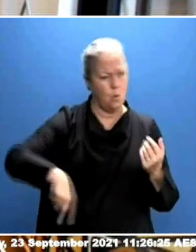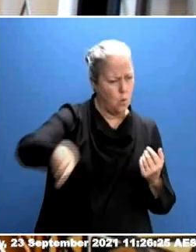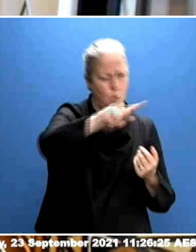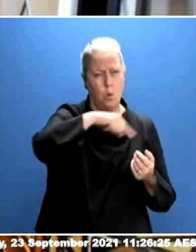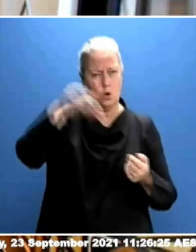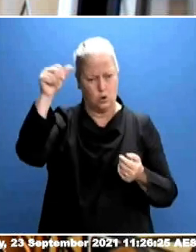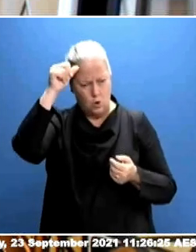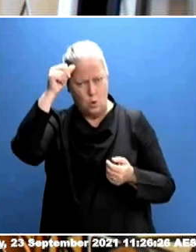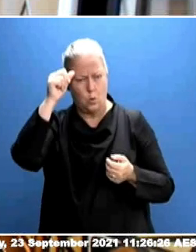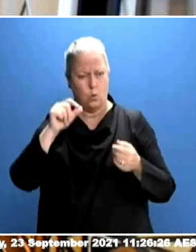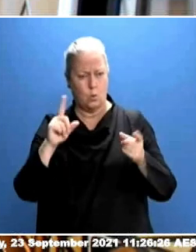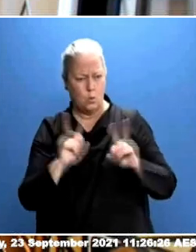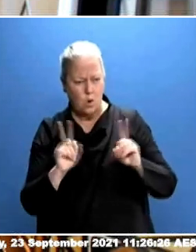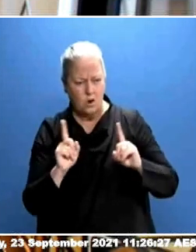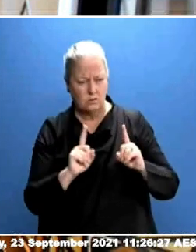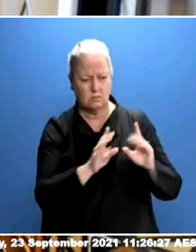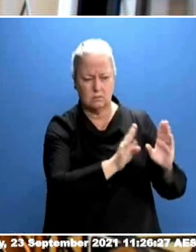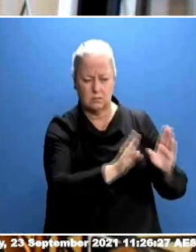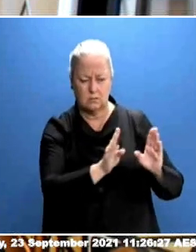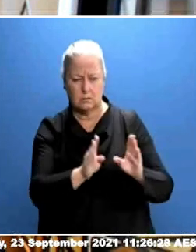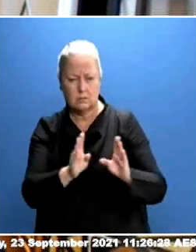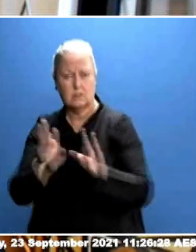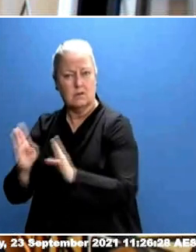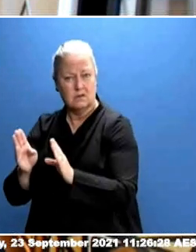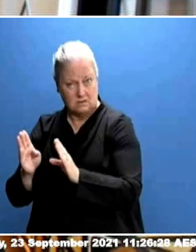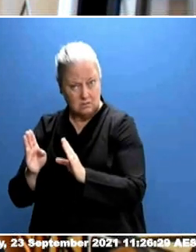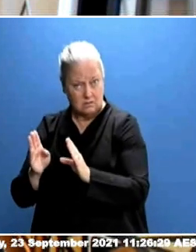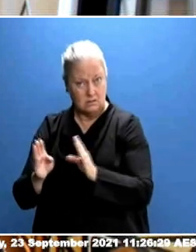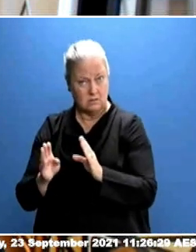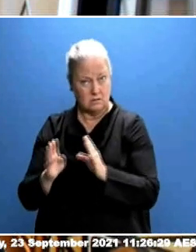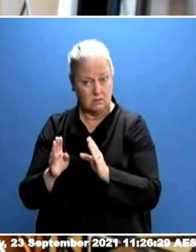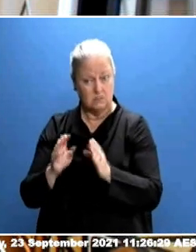Is that done, as far as you know, so that you can get a real fix